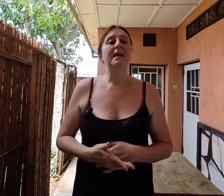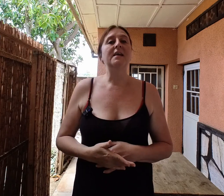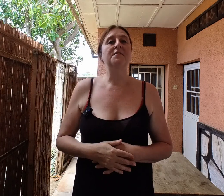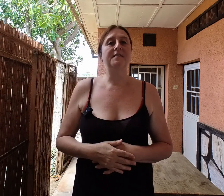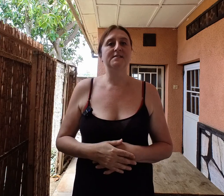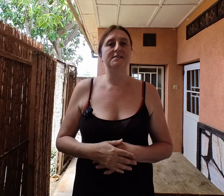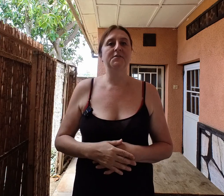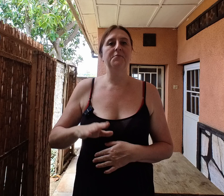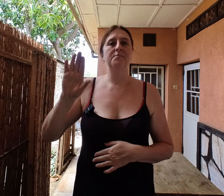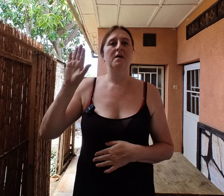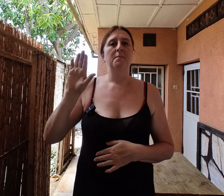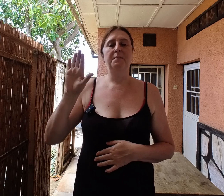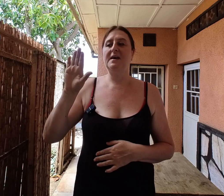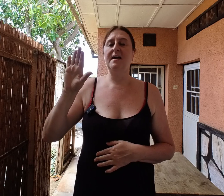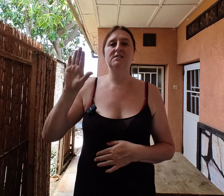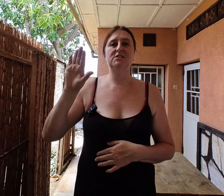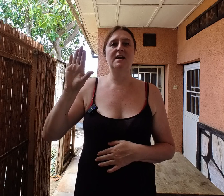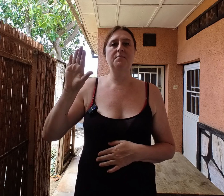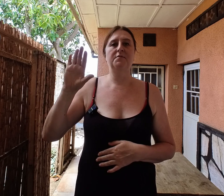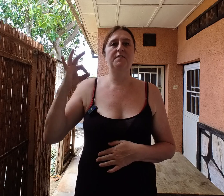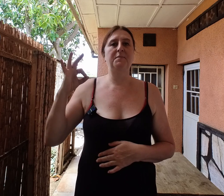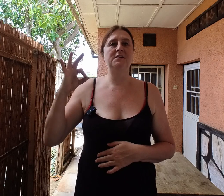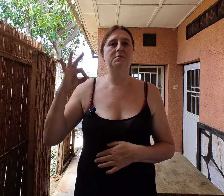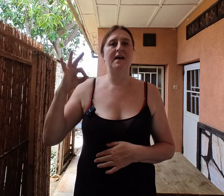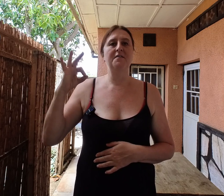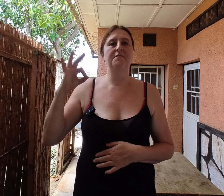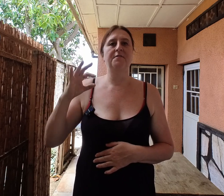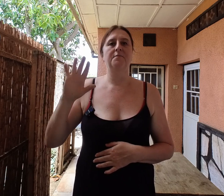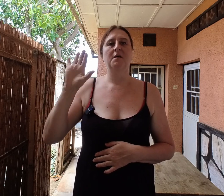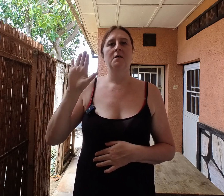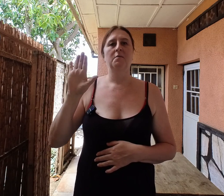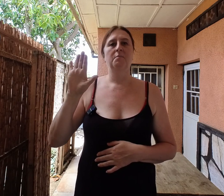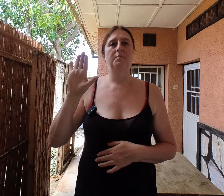Burkina Faso. B handshape, flipping to an F.